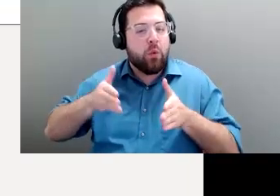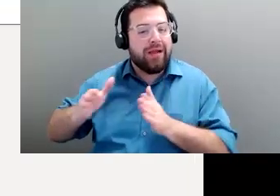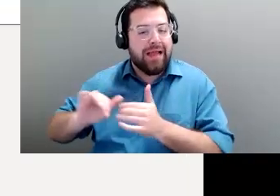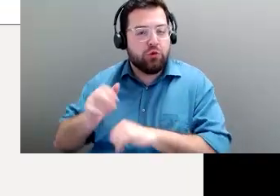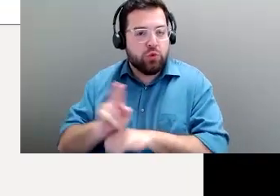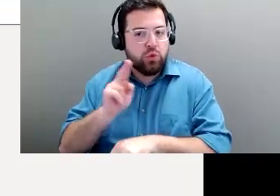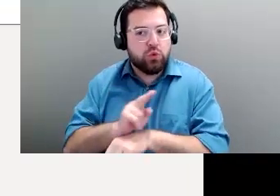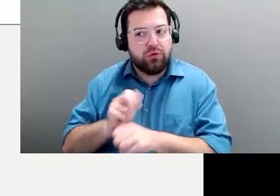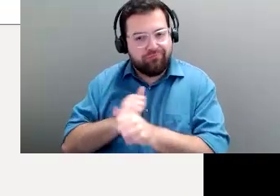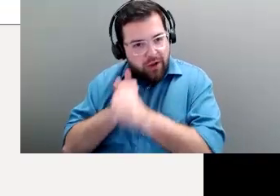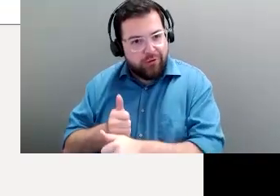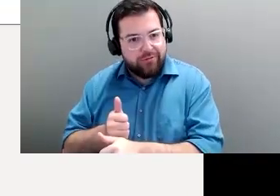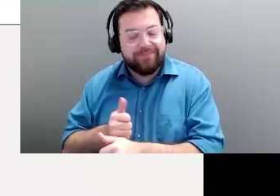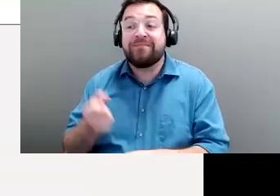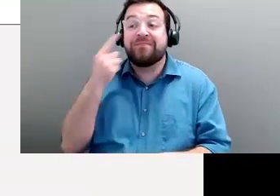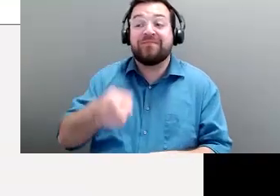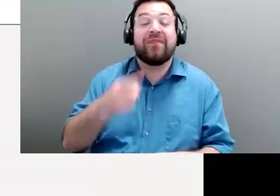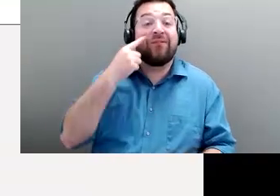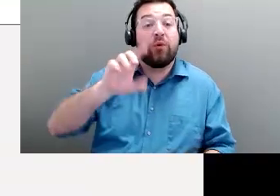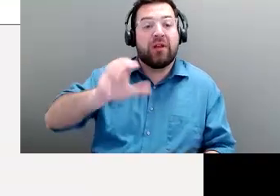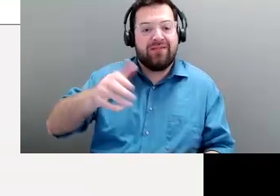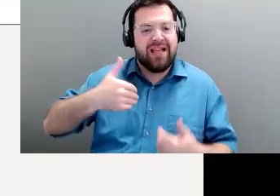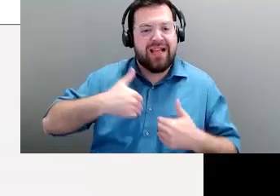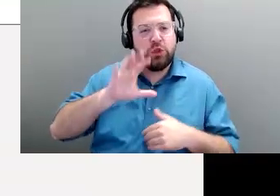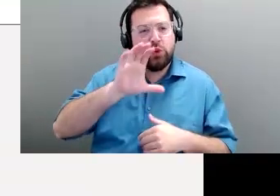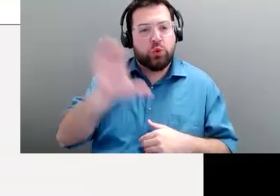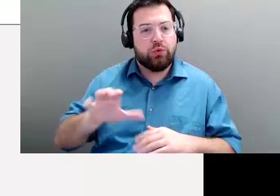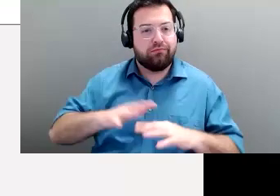The Zoom integration in Canvas, it allows us to set up our office hours.